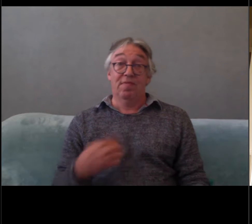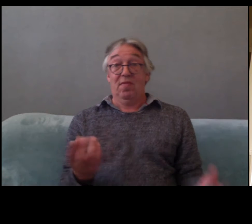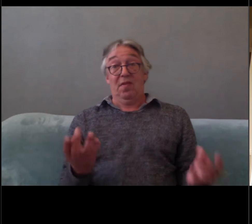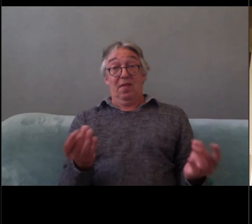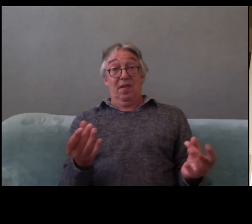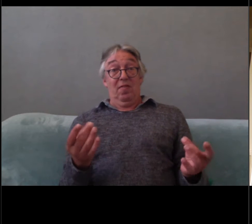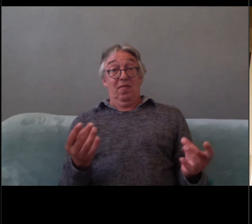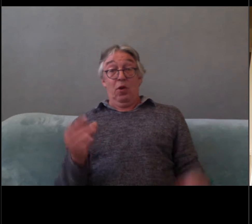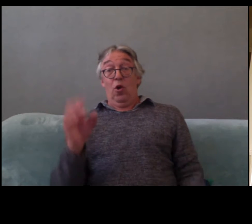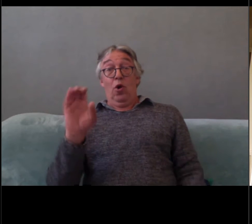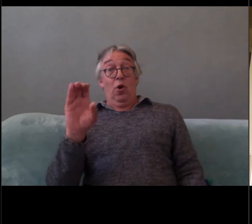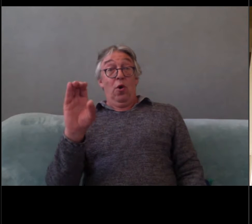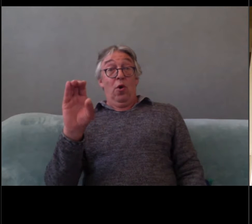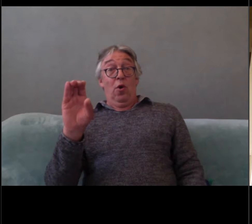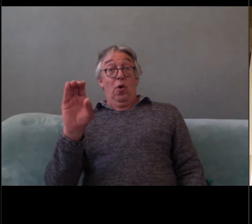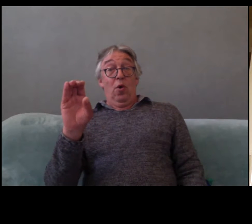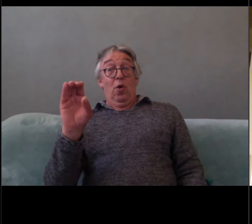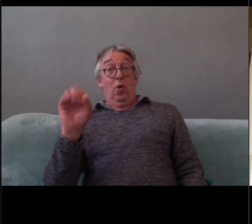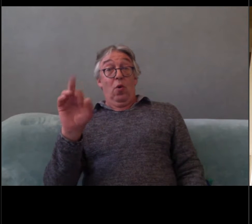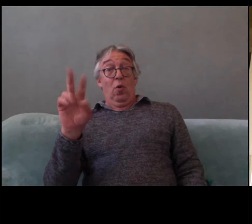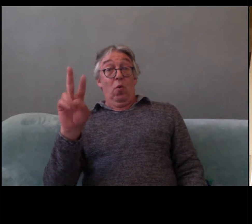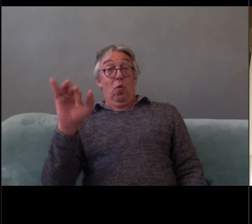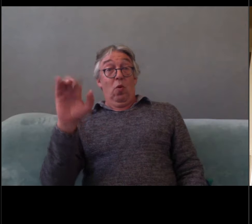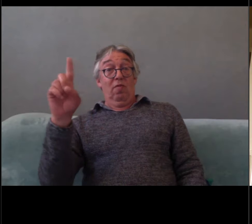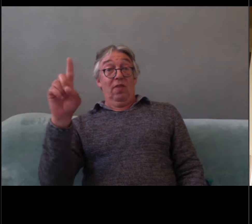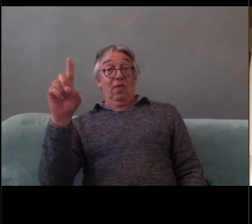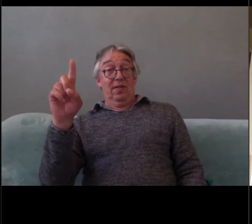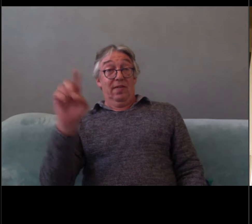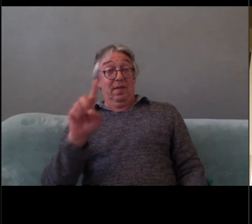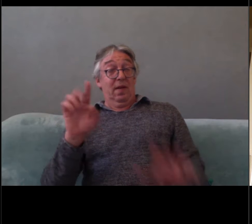the globalisation as we've experienced it so far.